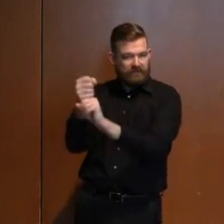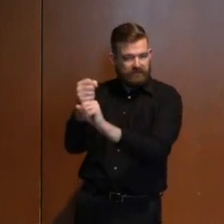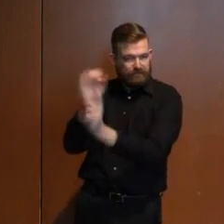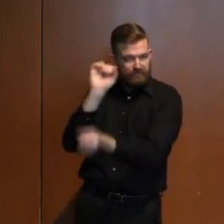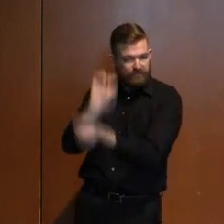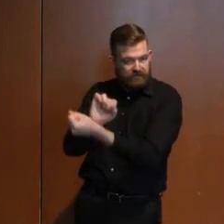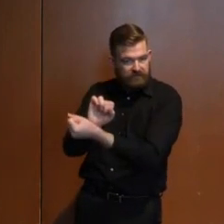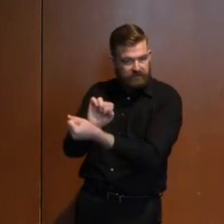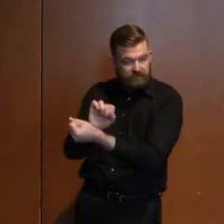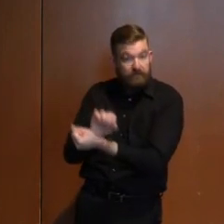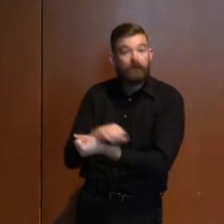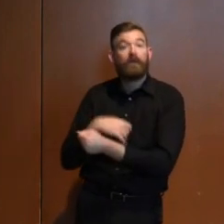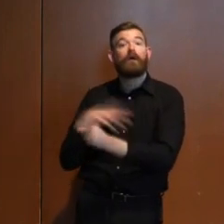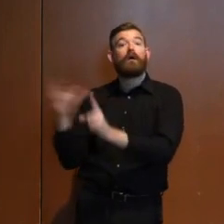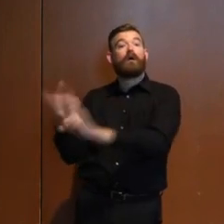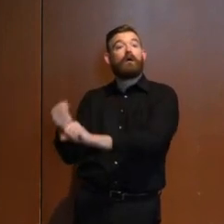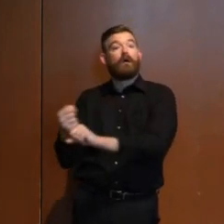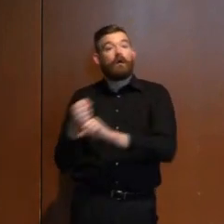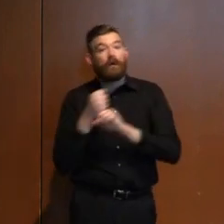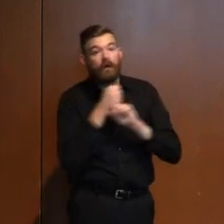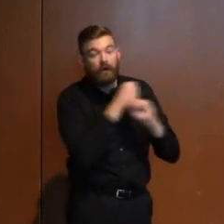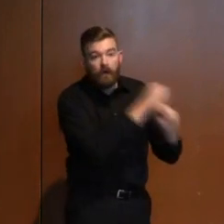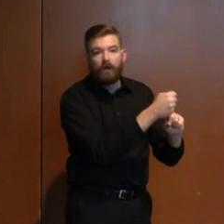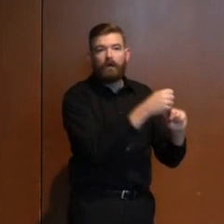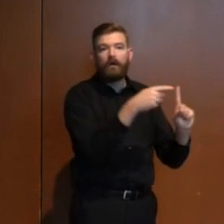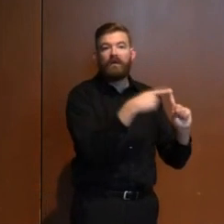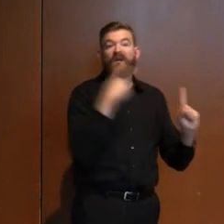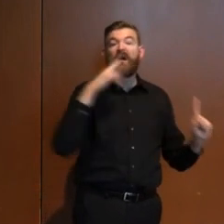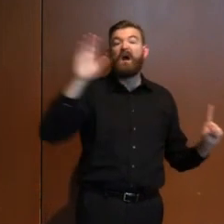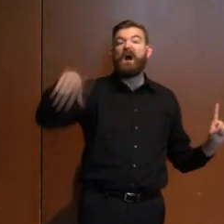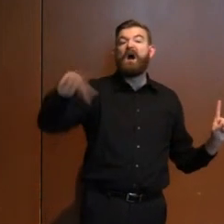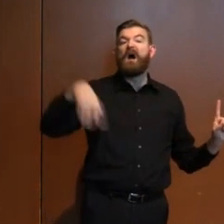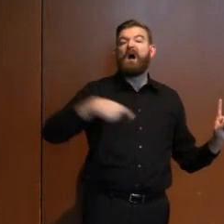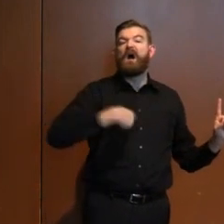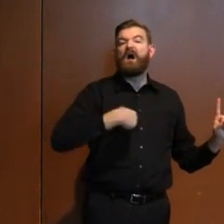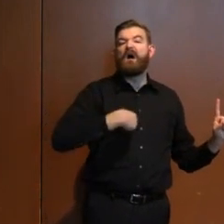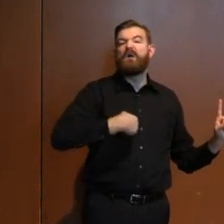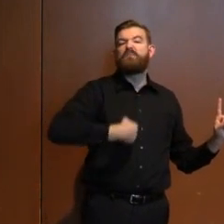VIOLENCE RELATED CHARGE. WHEN HE WAS BEING TAKEN INTO CUSTODY. I WILL PREVIEW THIS IS THE CASE